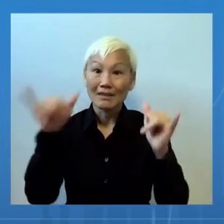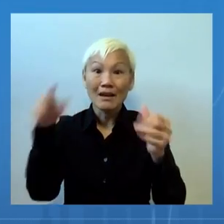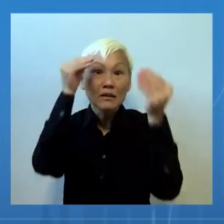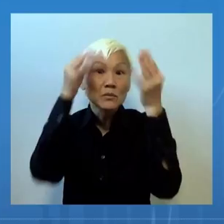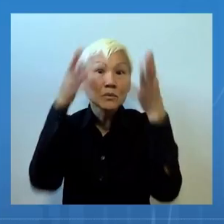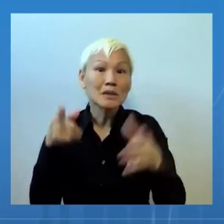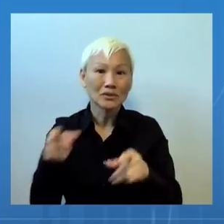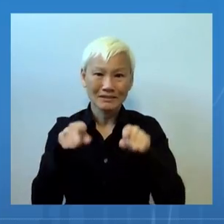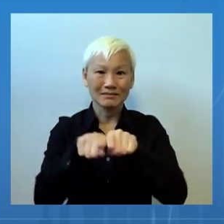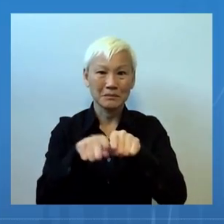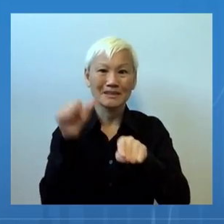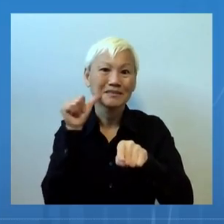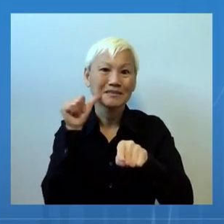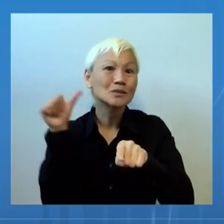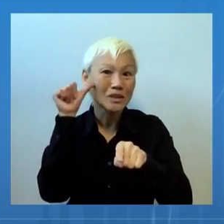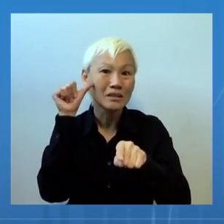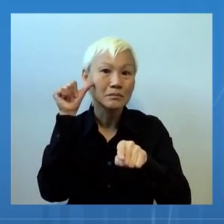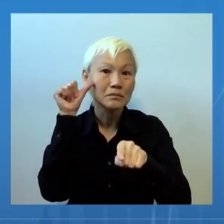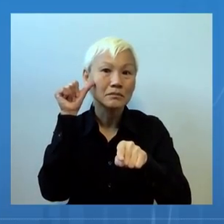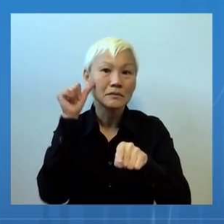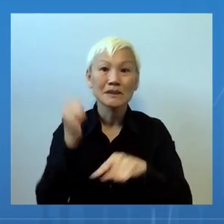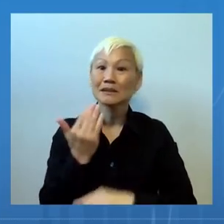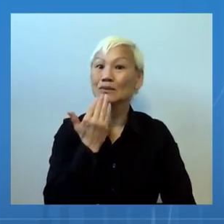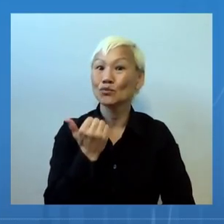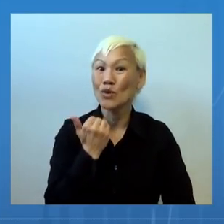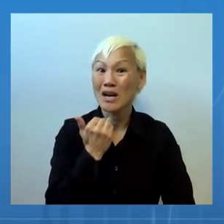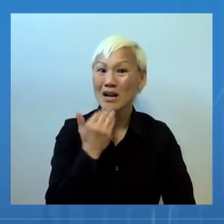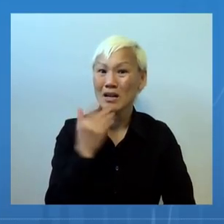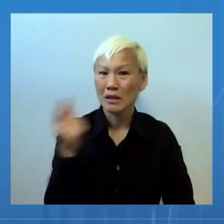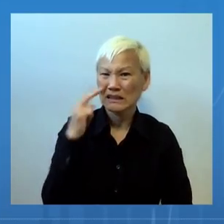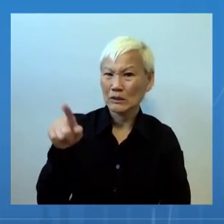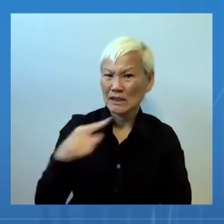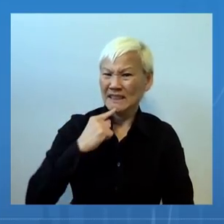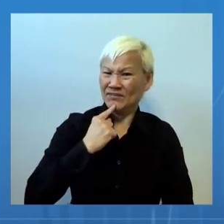in Israel looking at severe cases per 100,000 population: